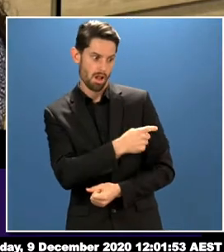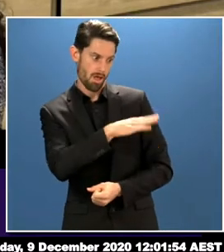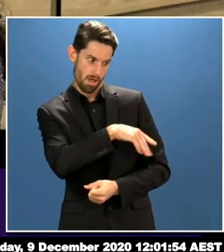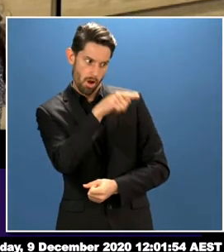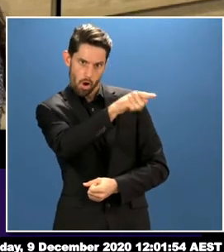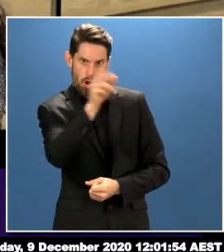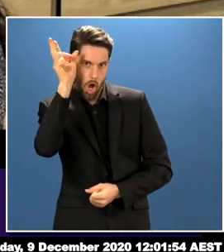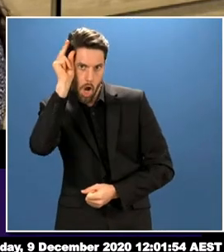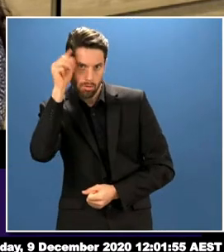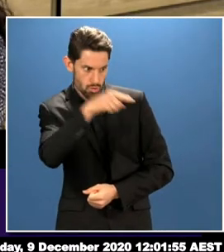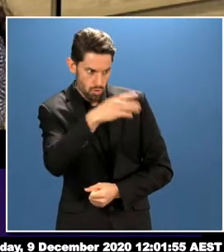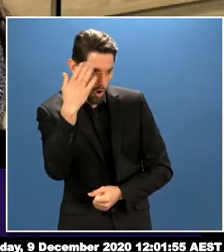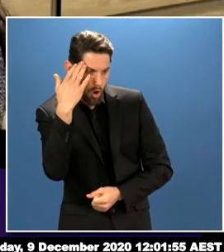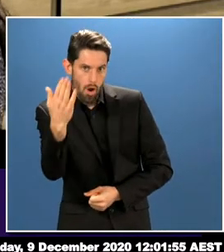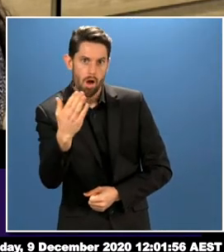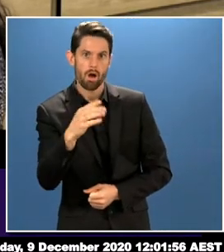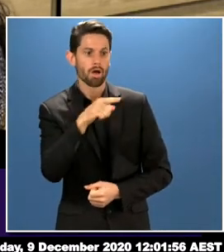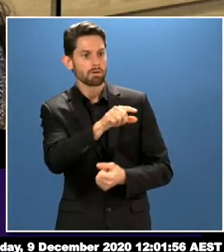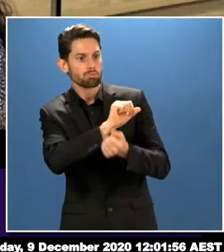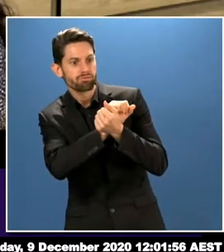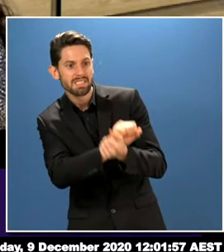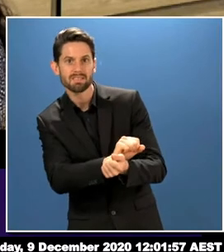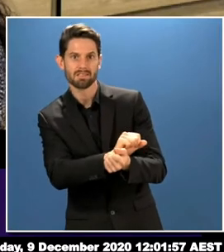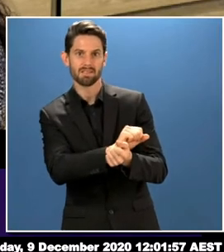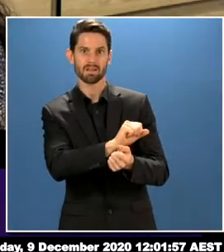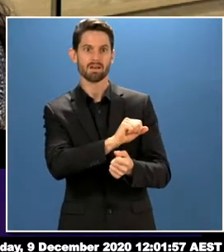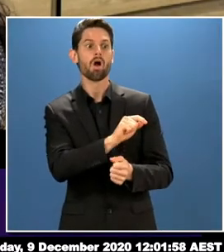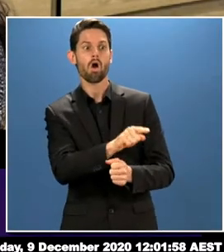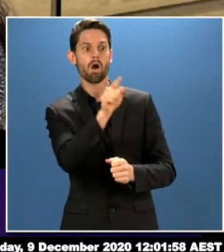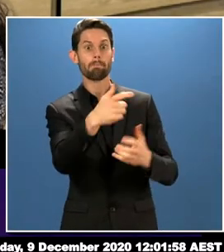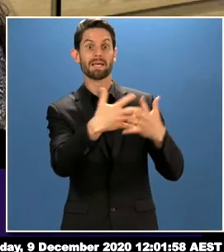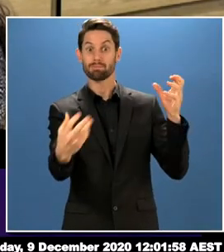library was or what a prison was or the existence of a large bridge,